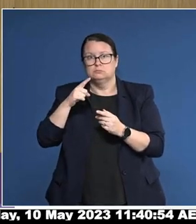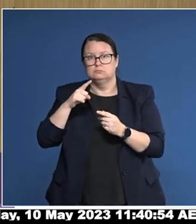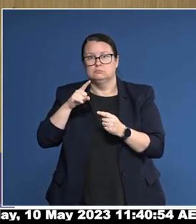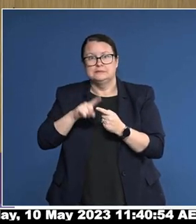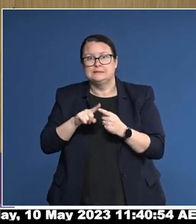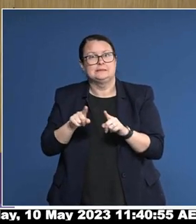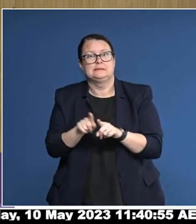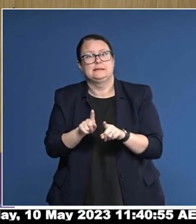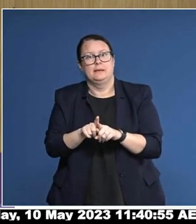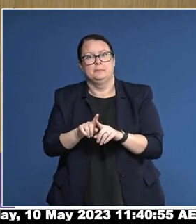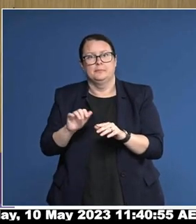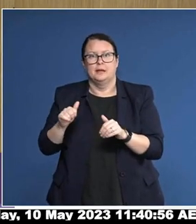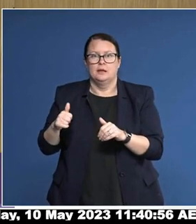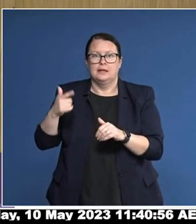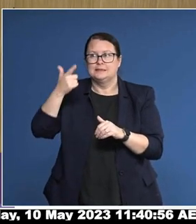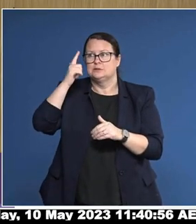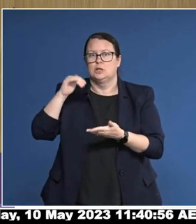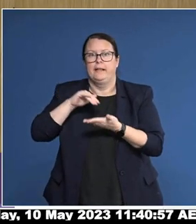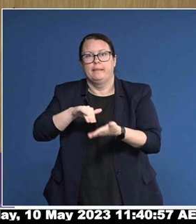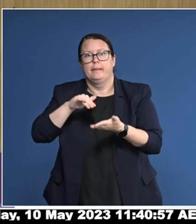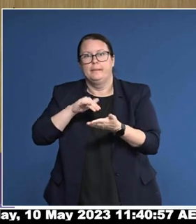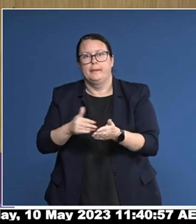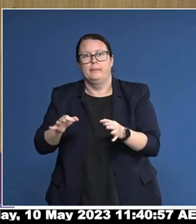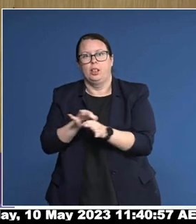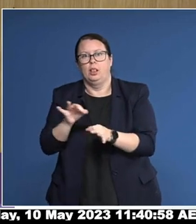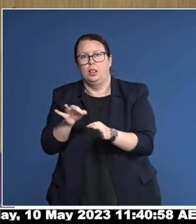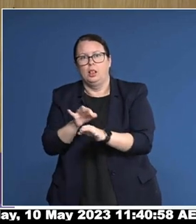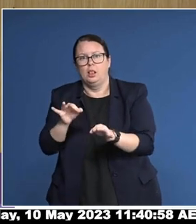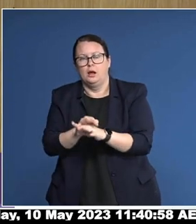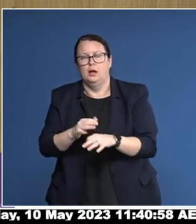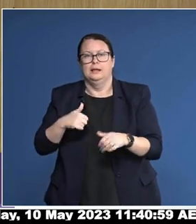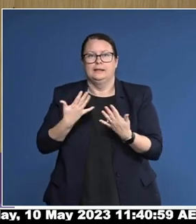assistance by teachers because they needed breakfast or they needed clothes, they needed